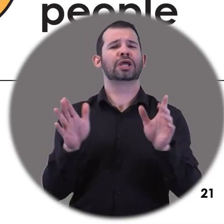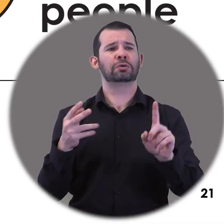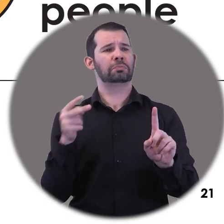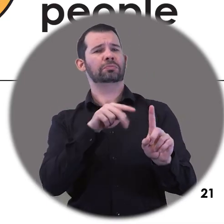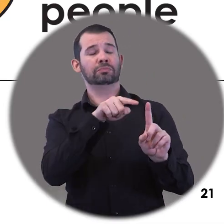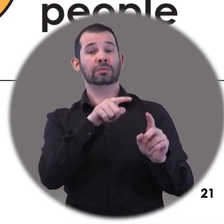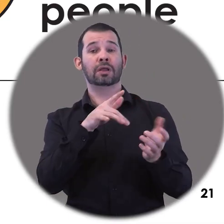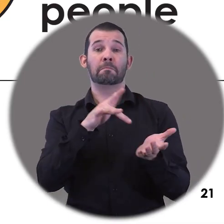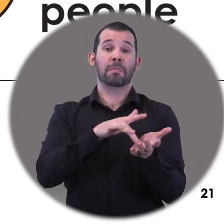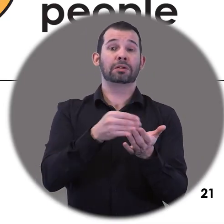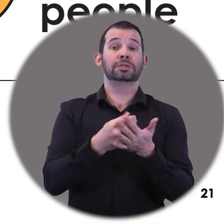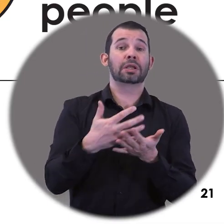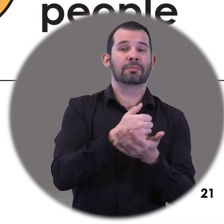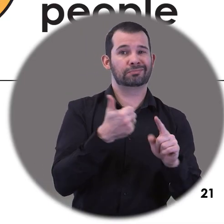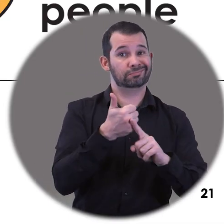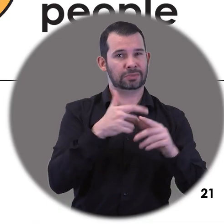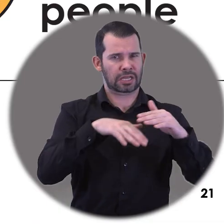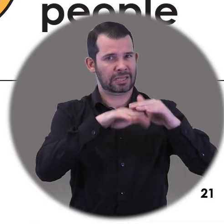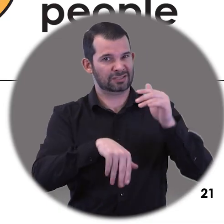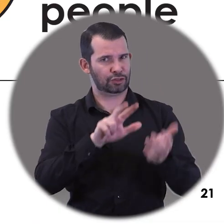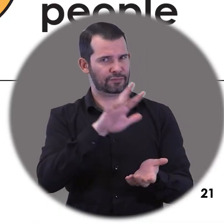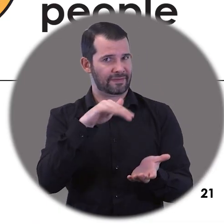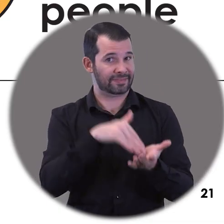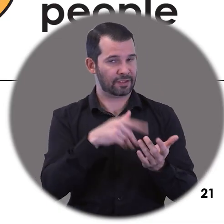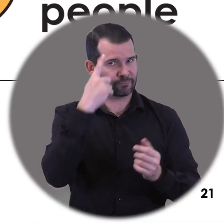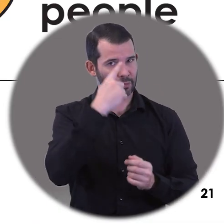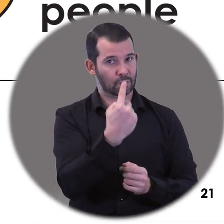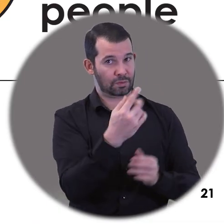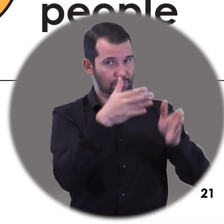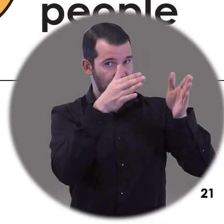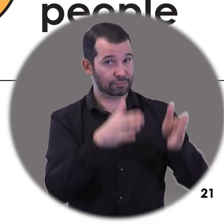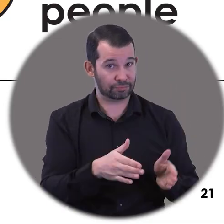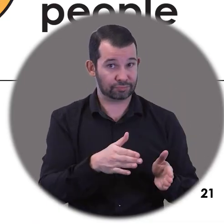Generally, a modest income is less than $35,000